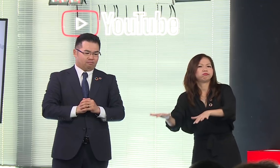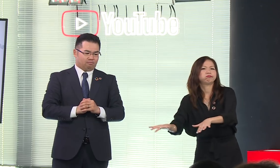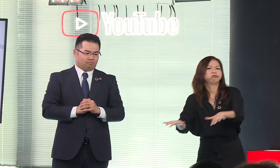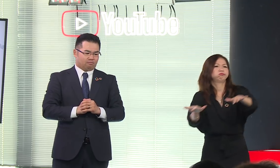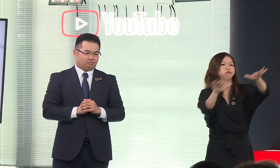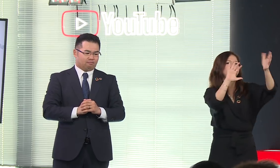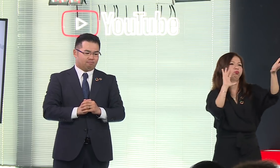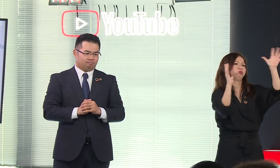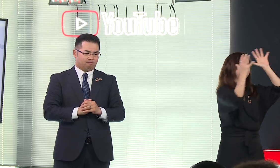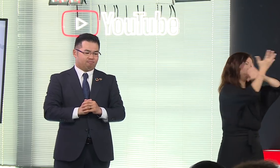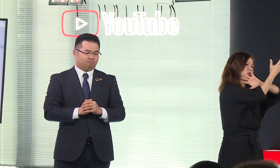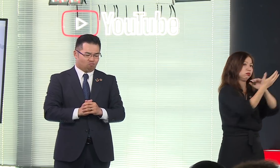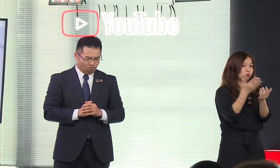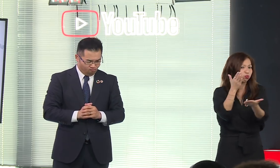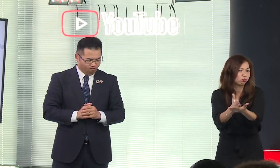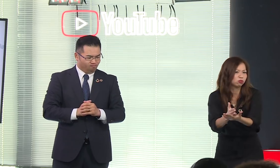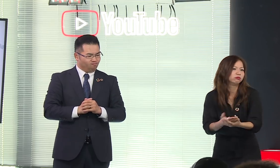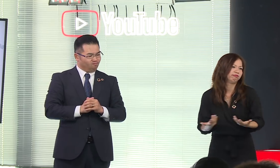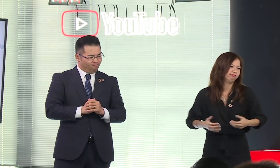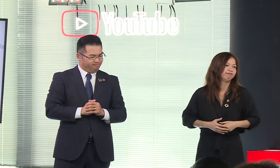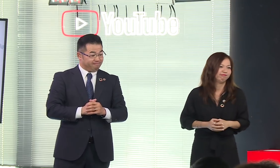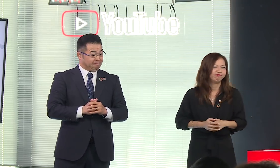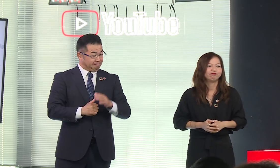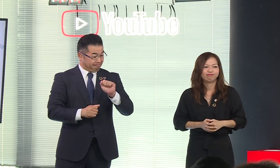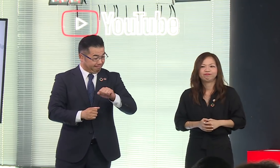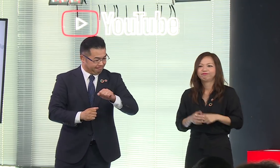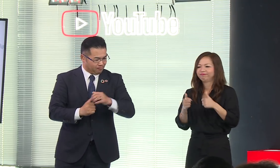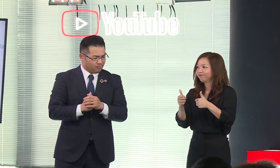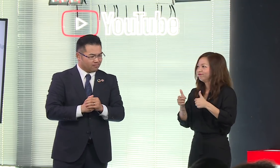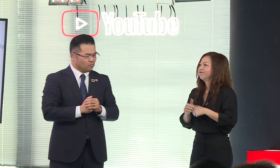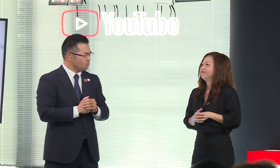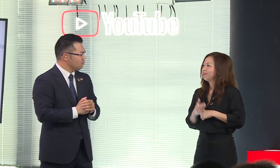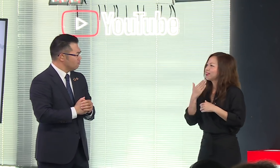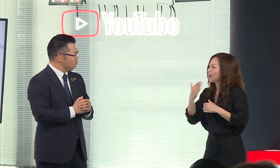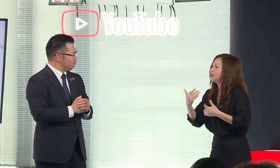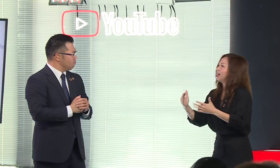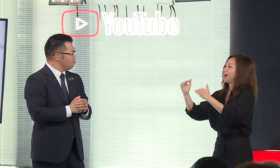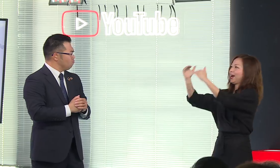individuals, especially in -- when we are talking about sign languages. So we encourage further development.